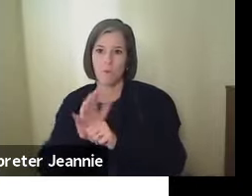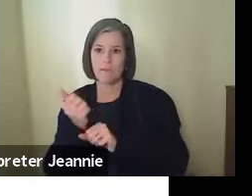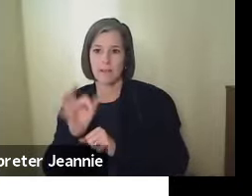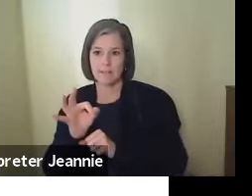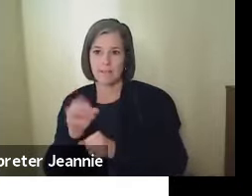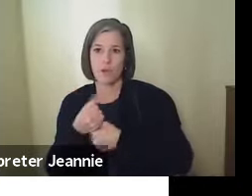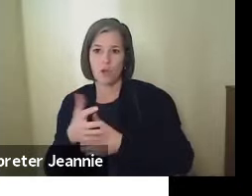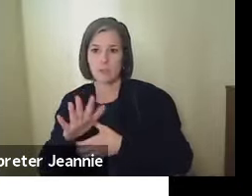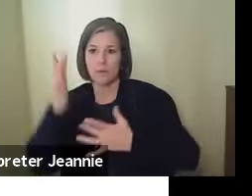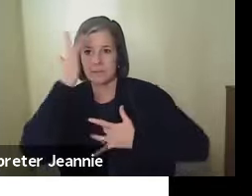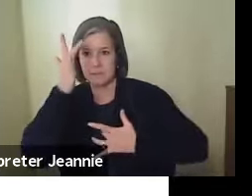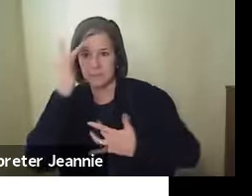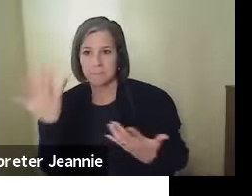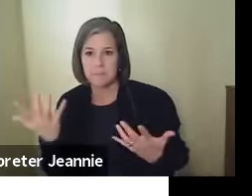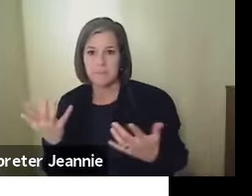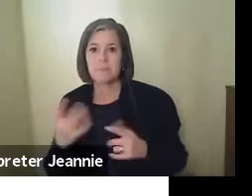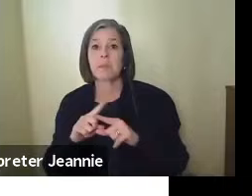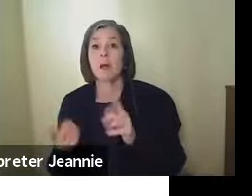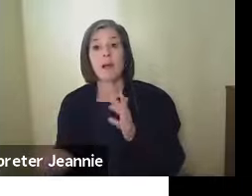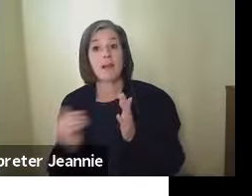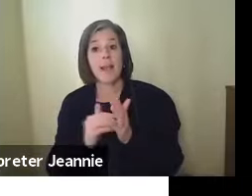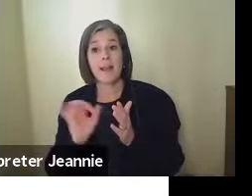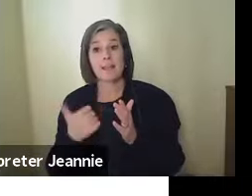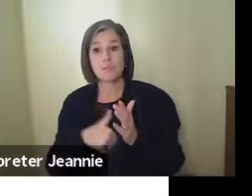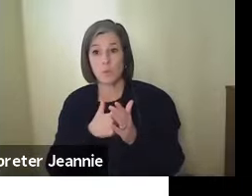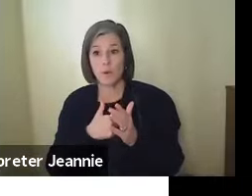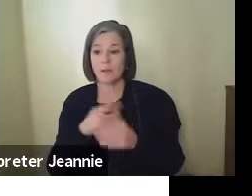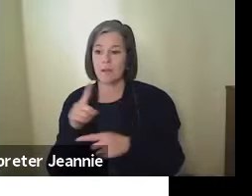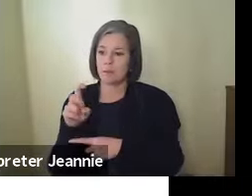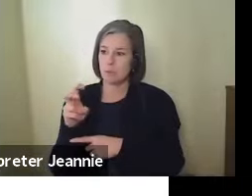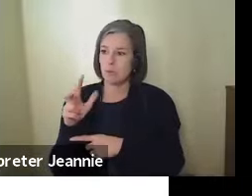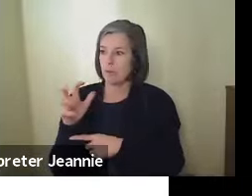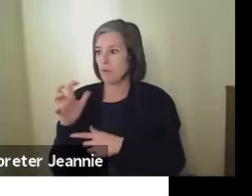Again, as we start to get hundreds of thousands and millions of doses of this,